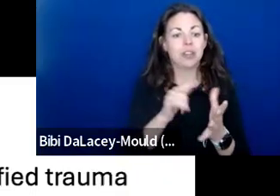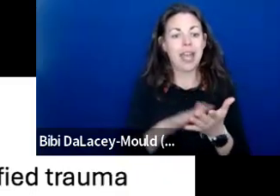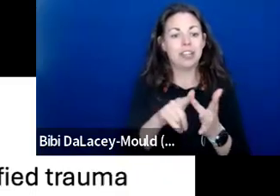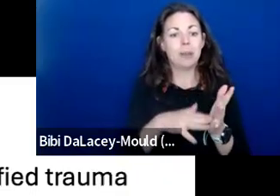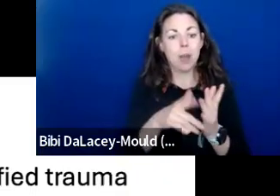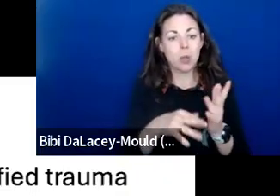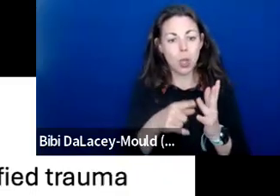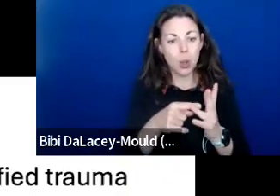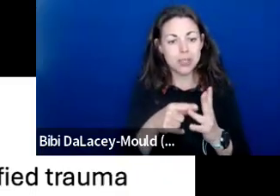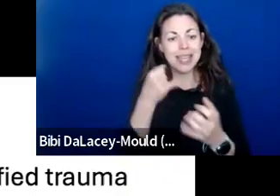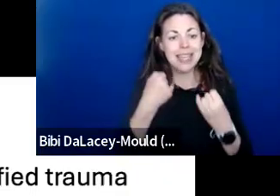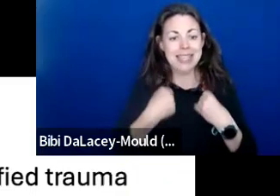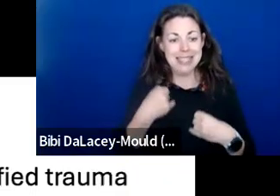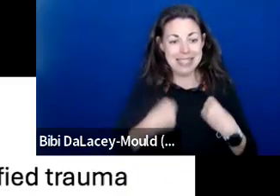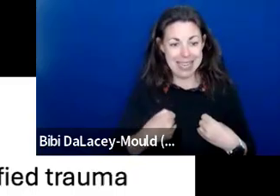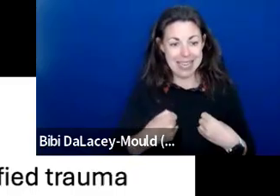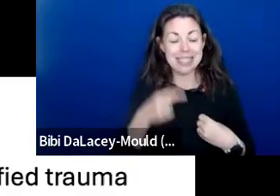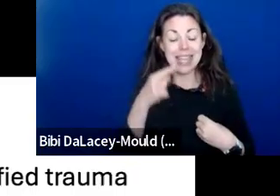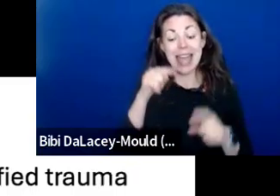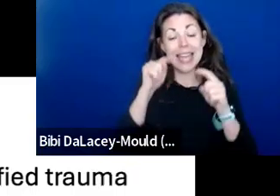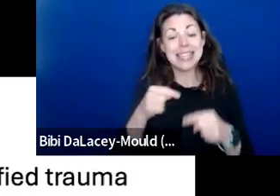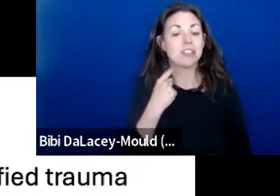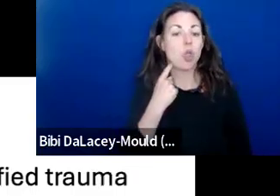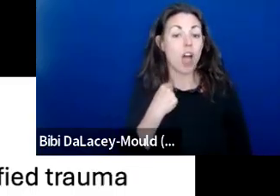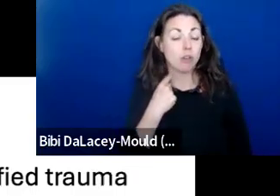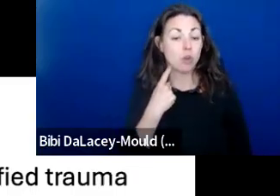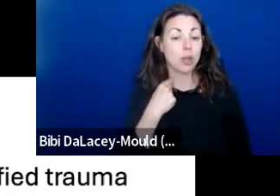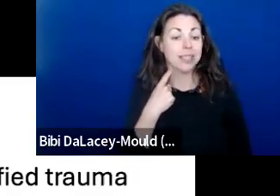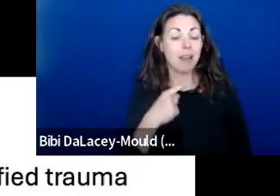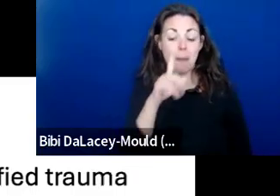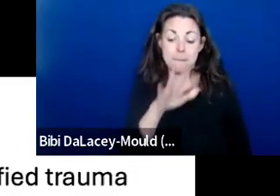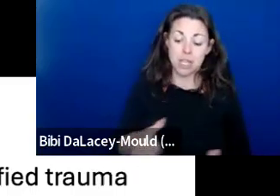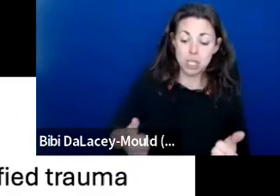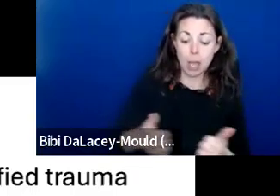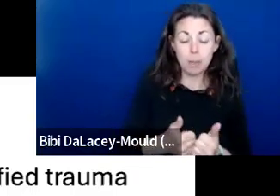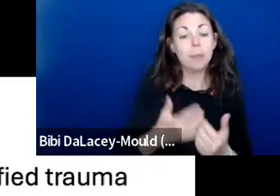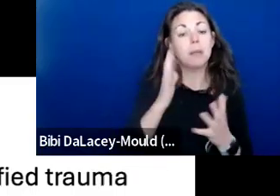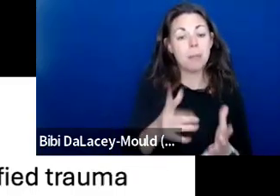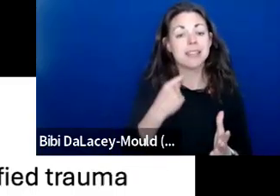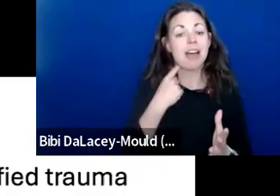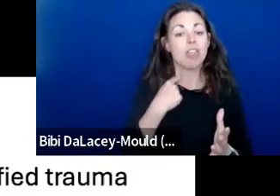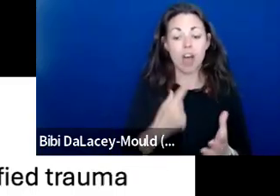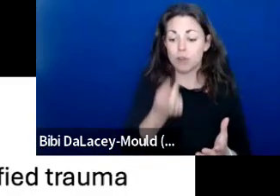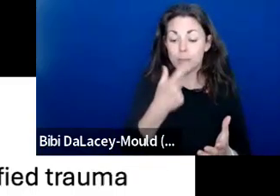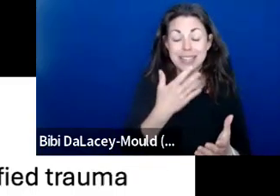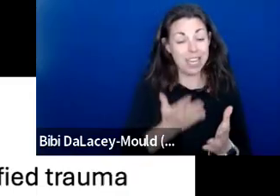that attacks your thyroid, and you need to supplement it with thyroid medication for the rest of your life. But a few months after